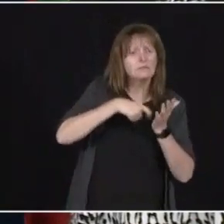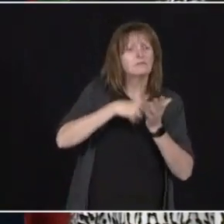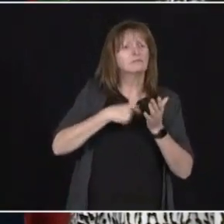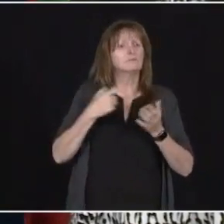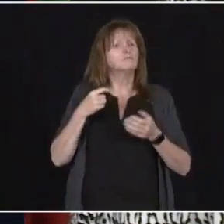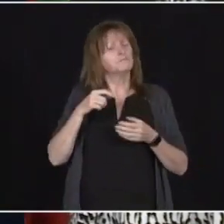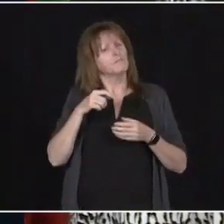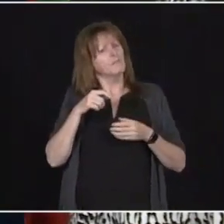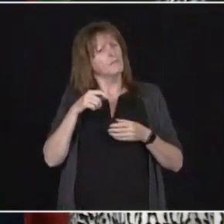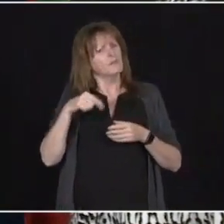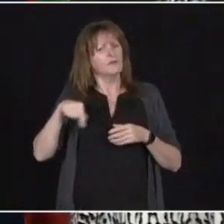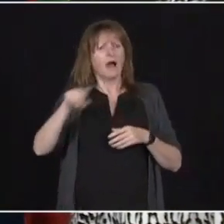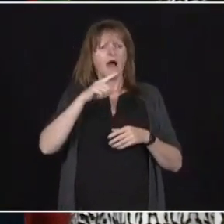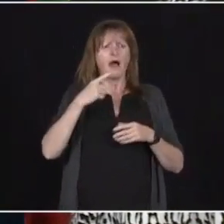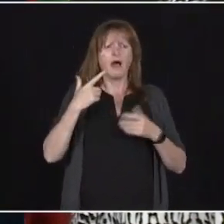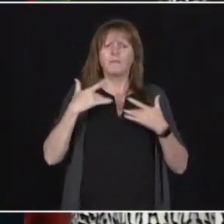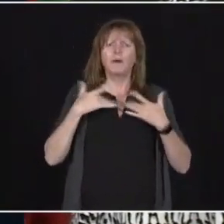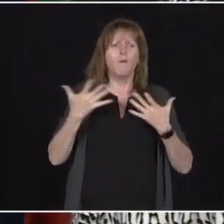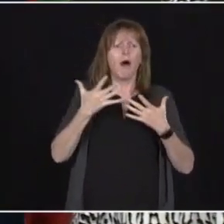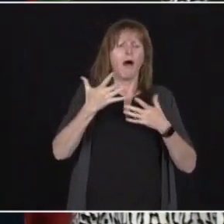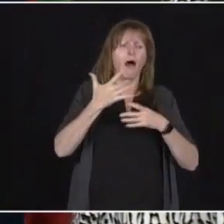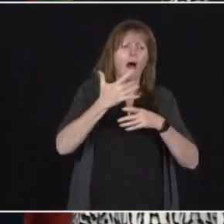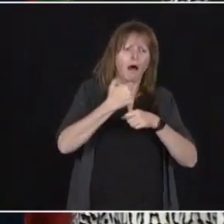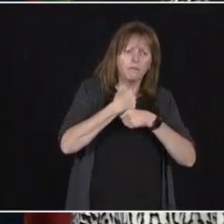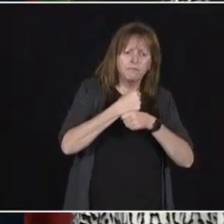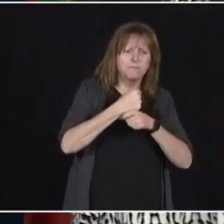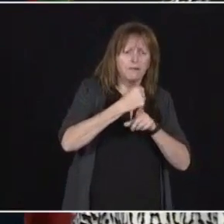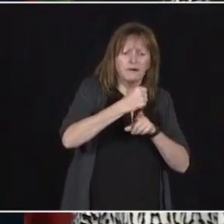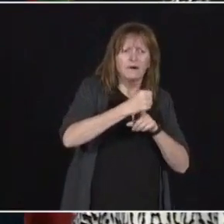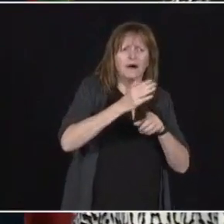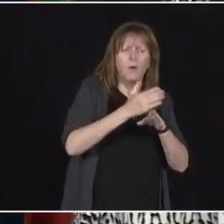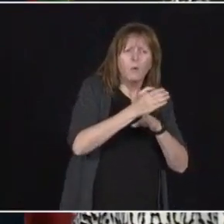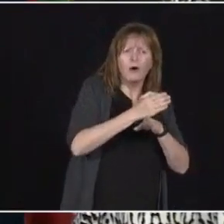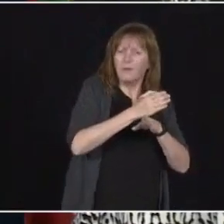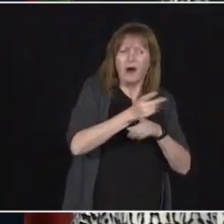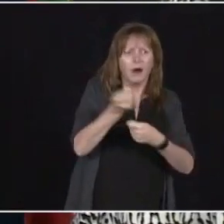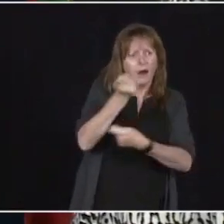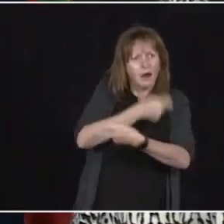duo encountered three, I figured out how to make plastic barriers for retail stores.